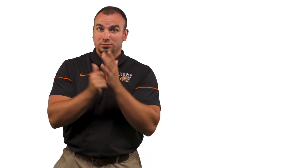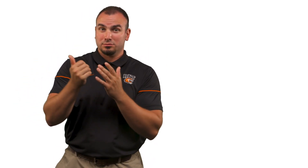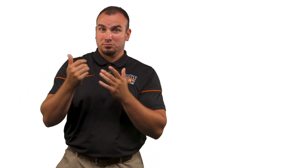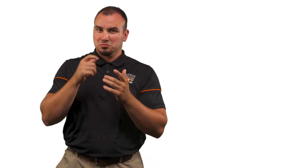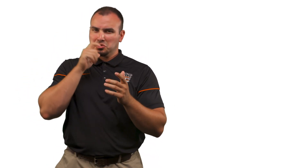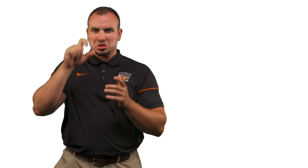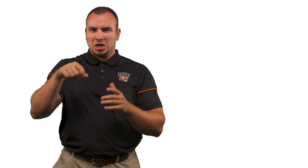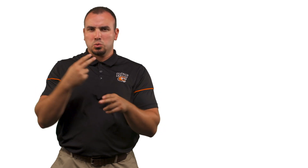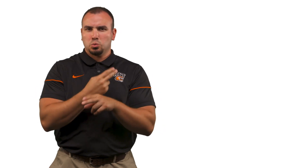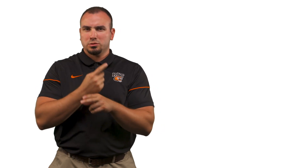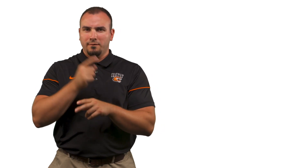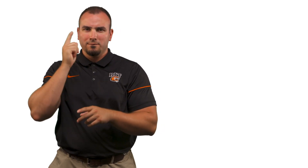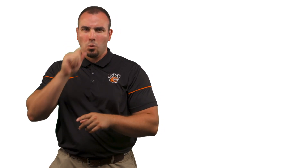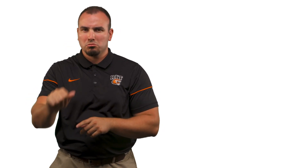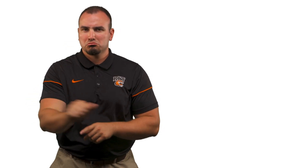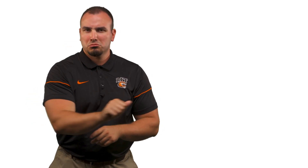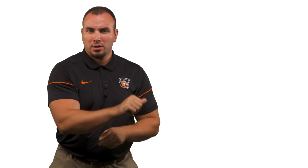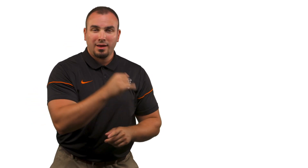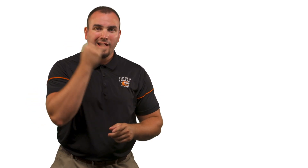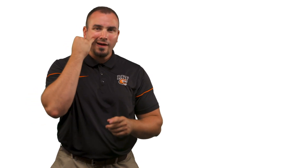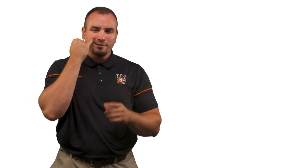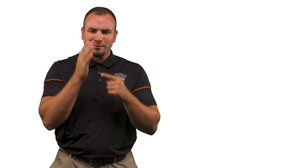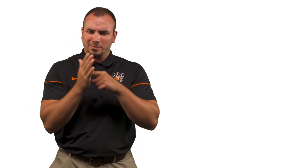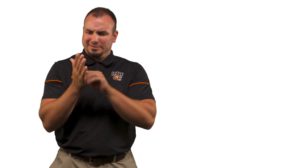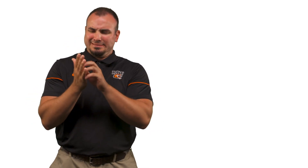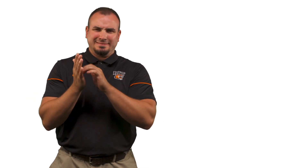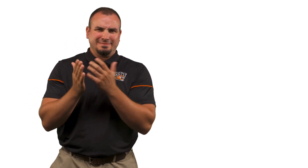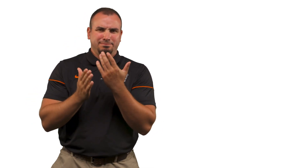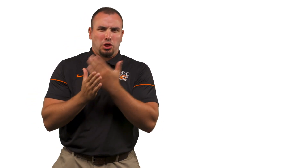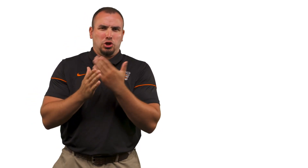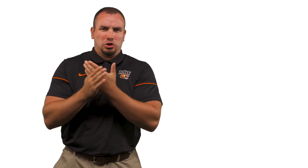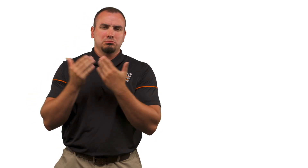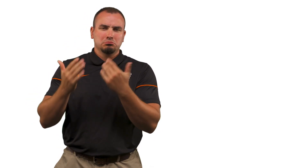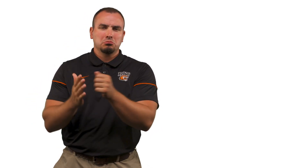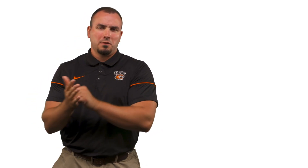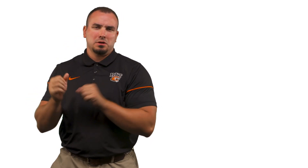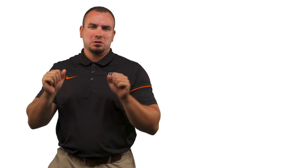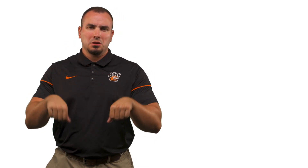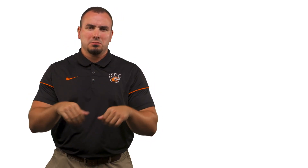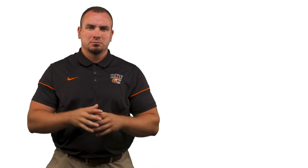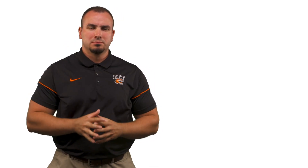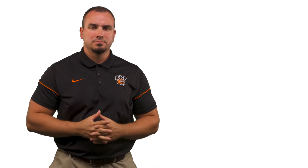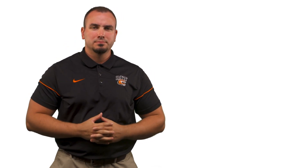Gloves are not required to use PathoCide unless irritation occurs.